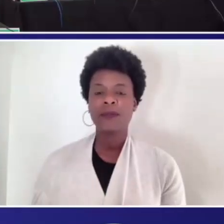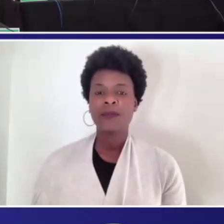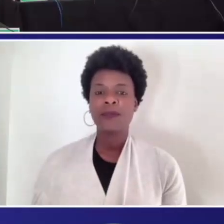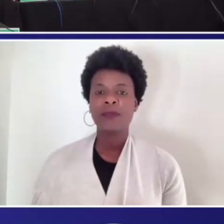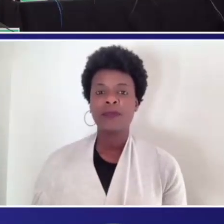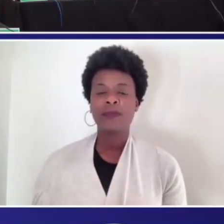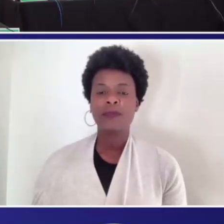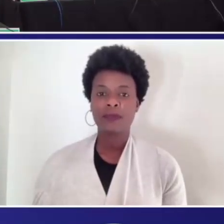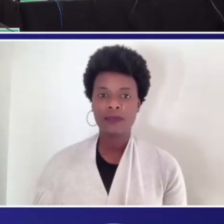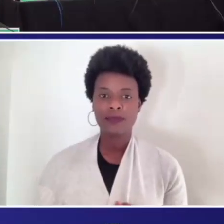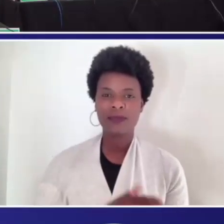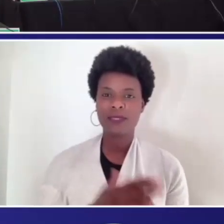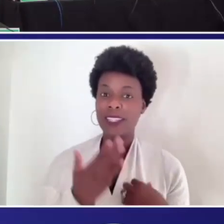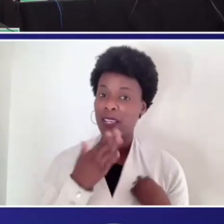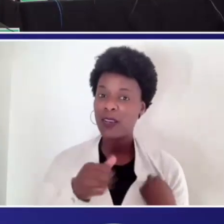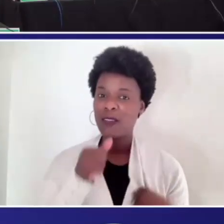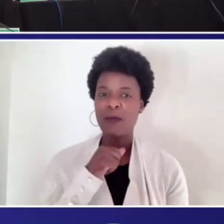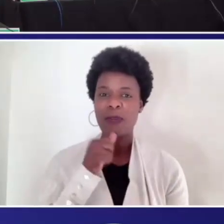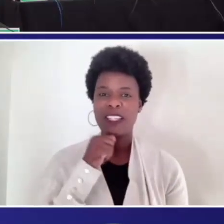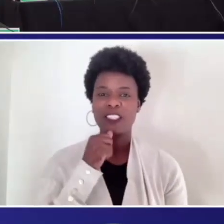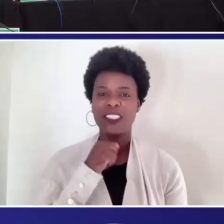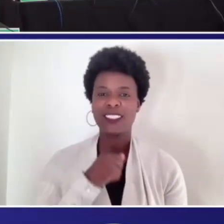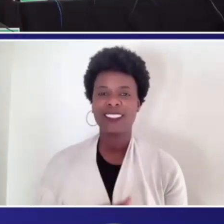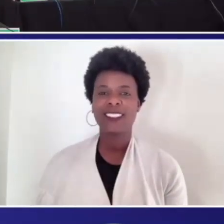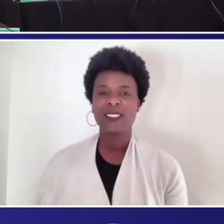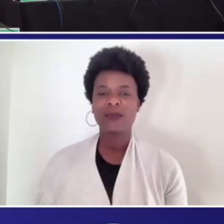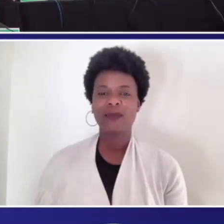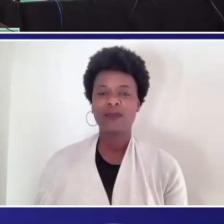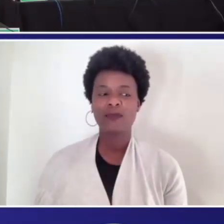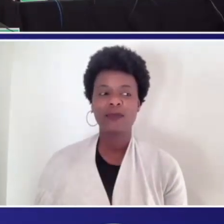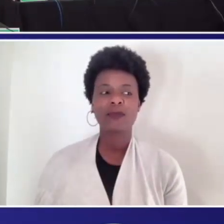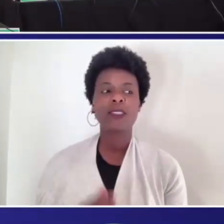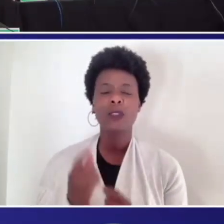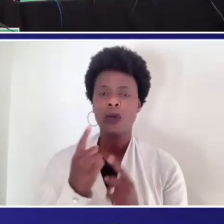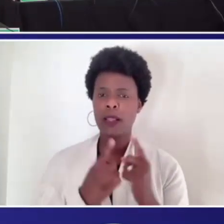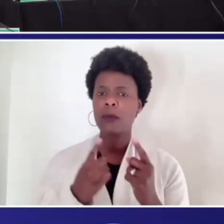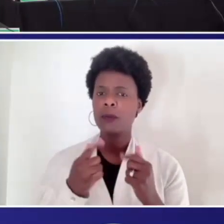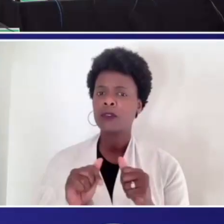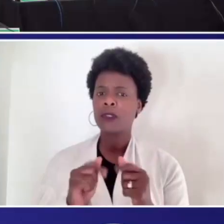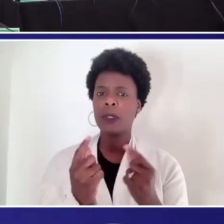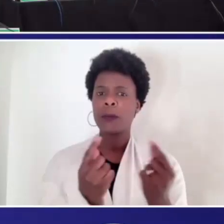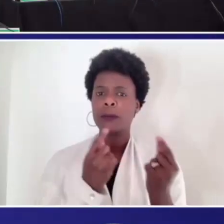Thank you for being patient. So I think what we're going to try to do today as Tamy mentioned,